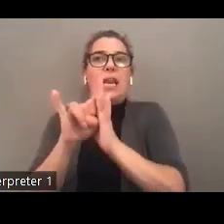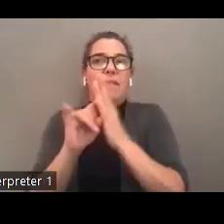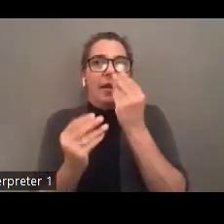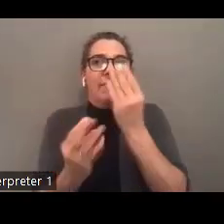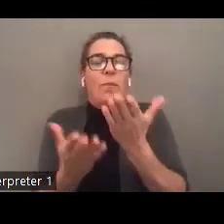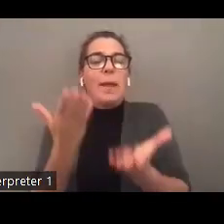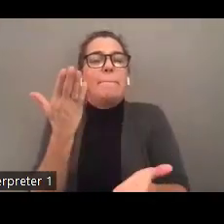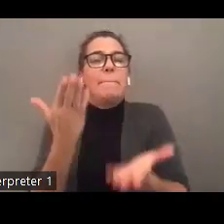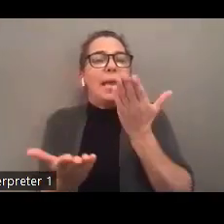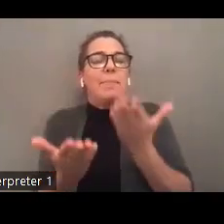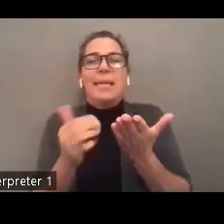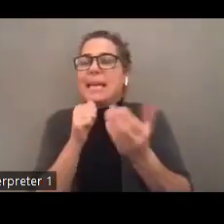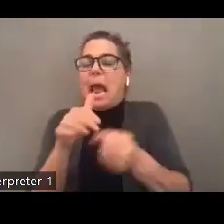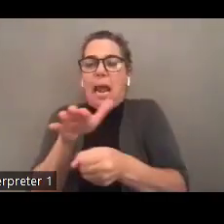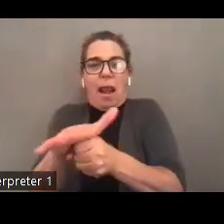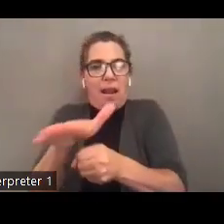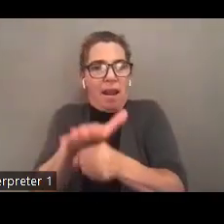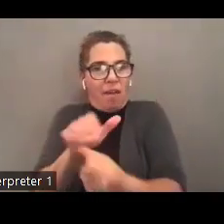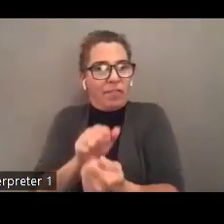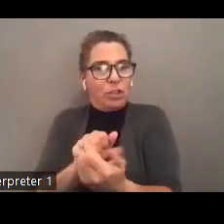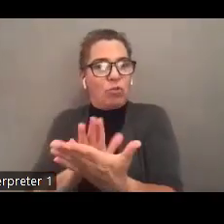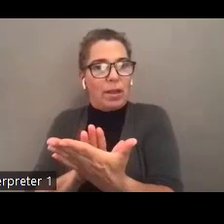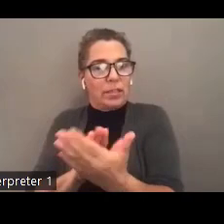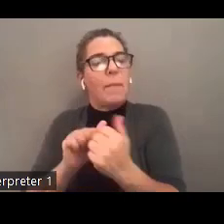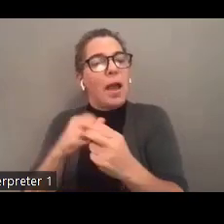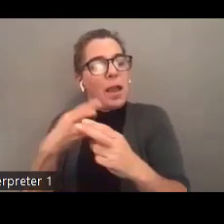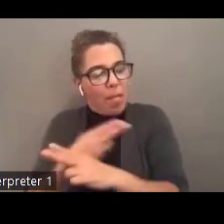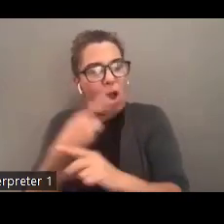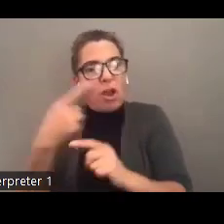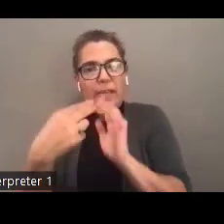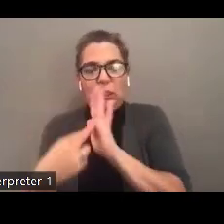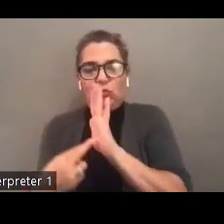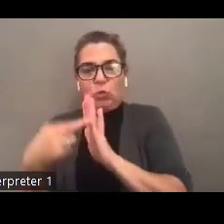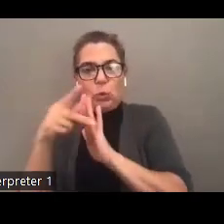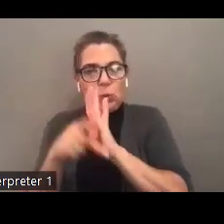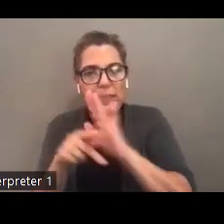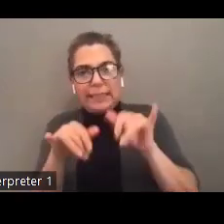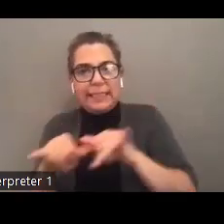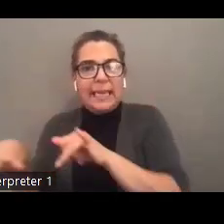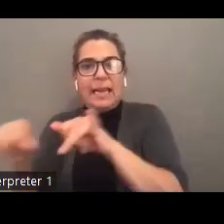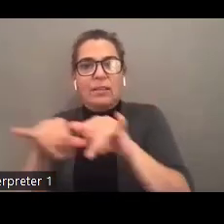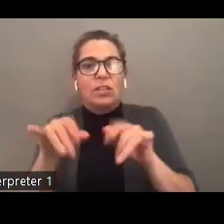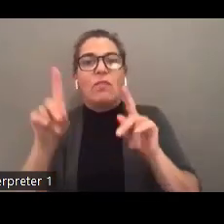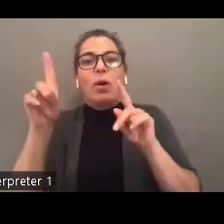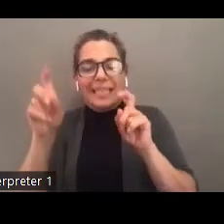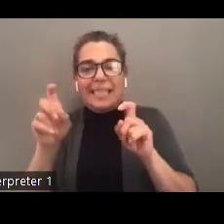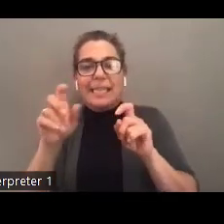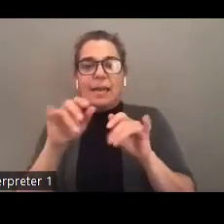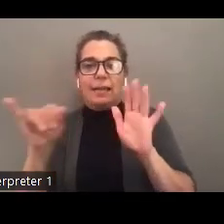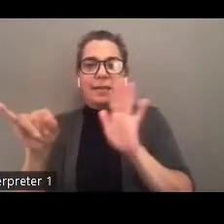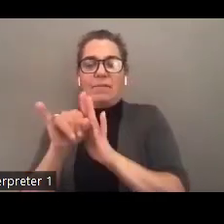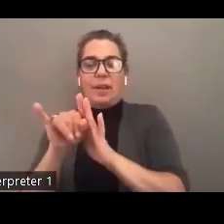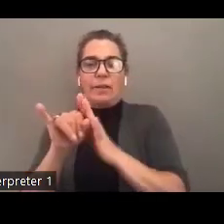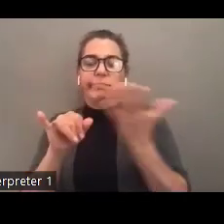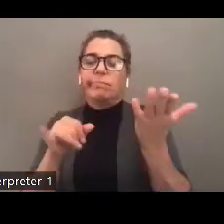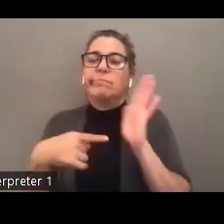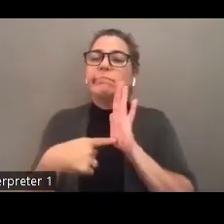may not be sufficiently addressed by applying the regulatory standards for de-identification. For example, certain types of information